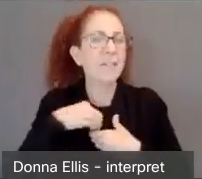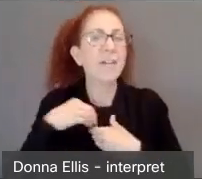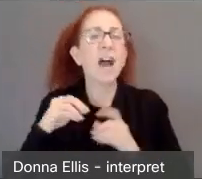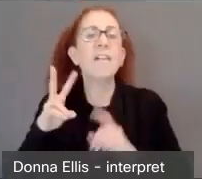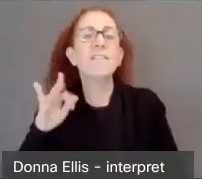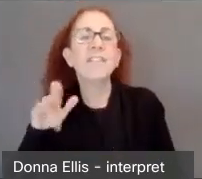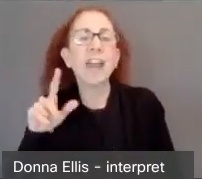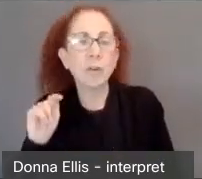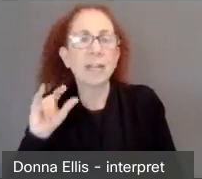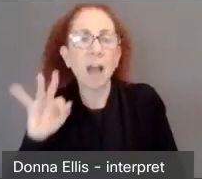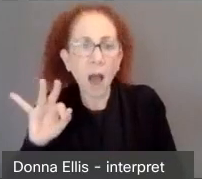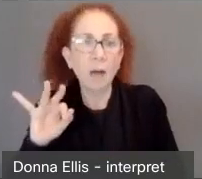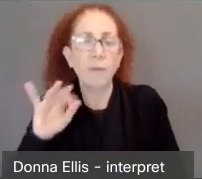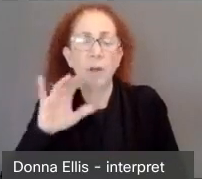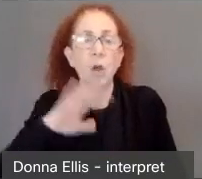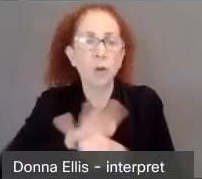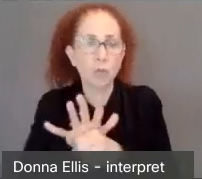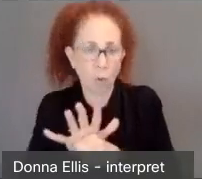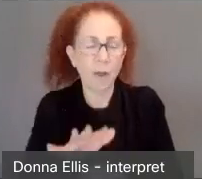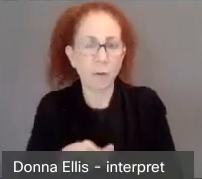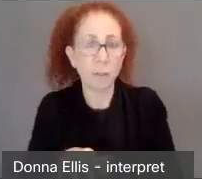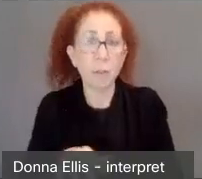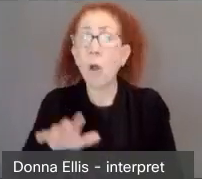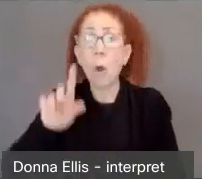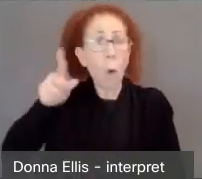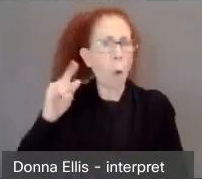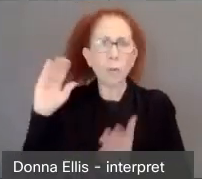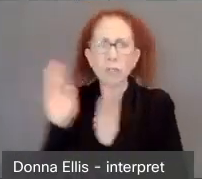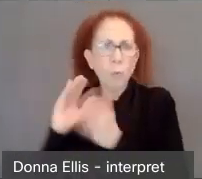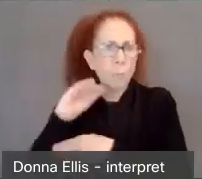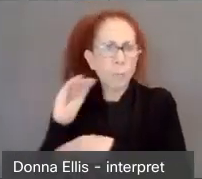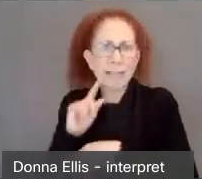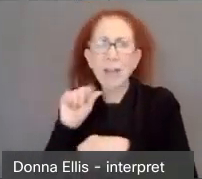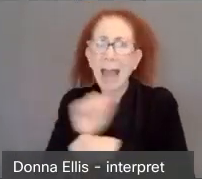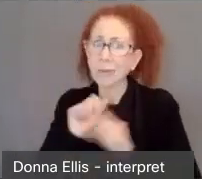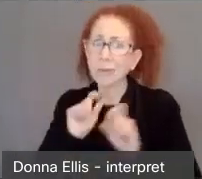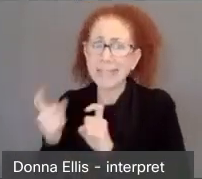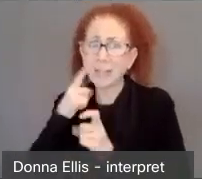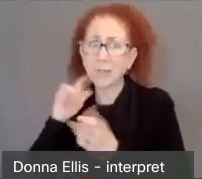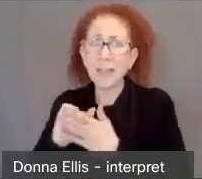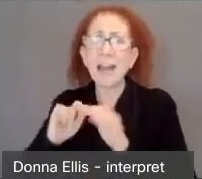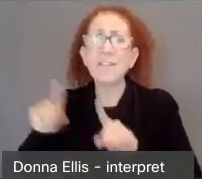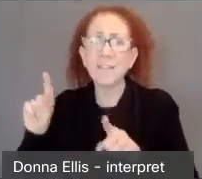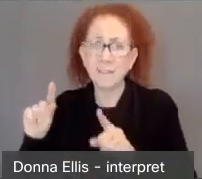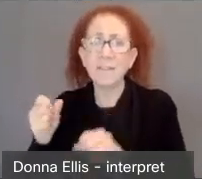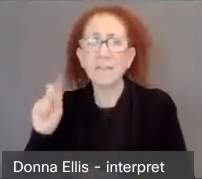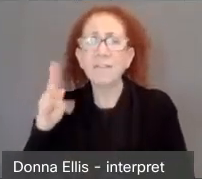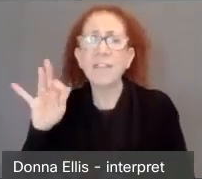Remember, only a very small fraction of people are actually tested for the variants. So, to date,